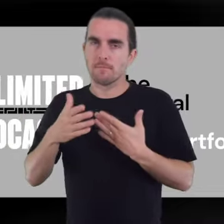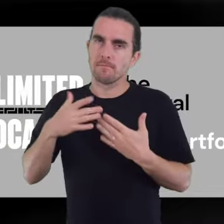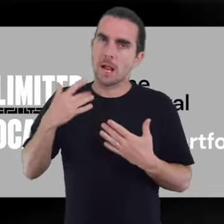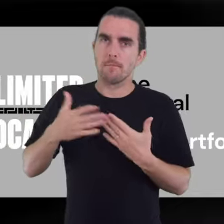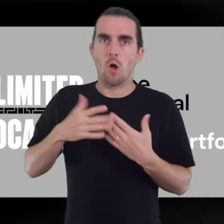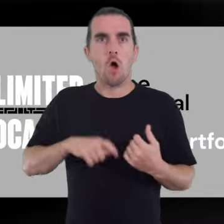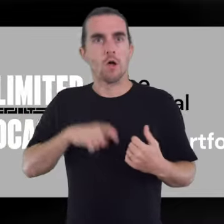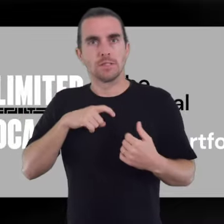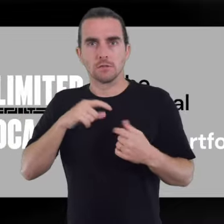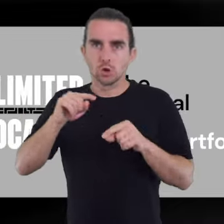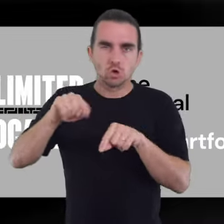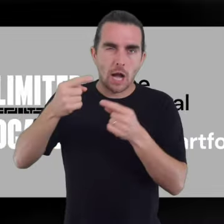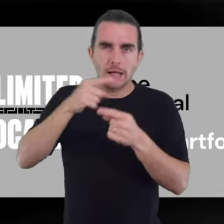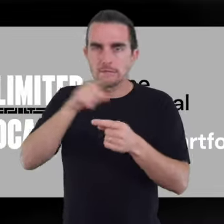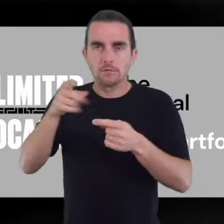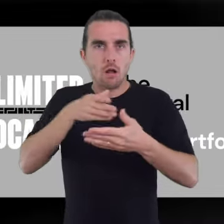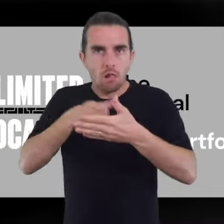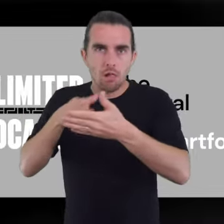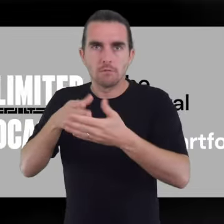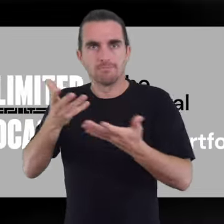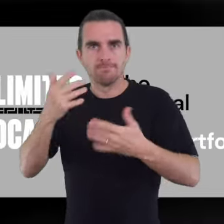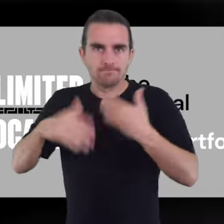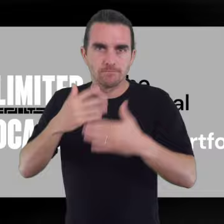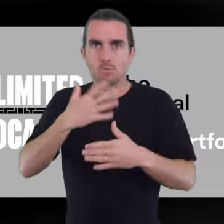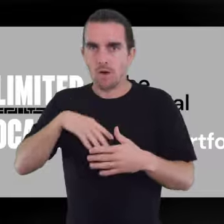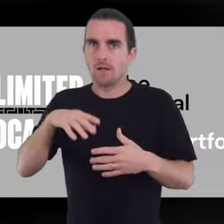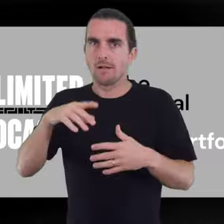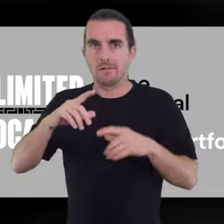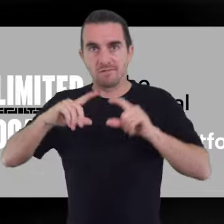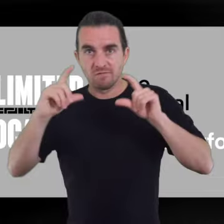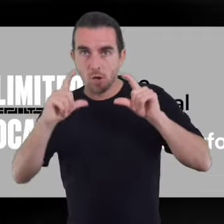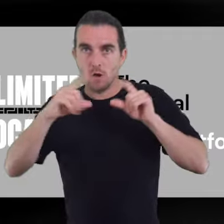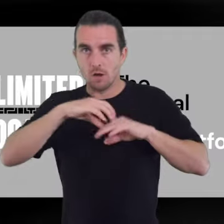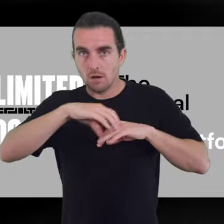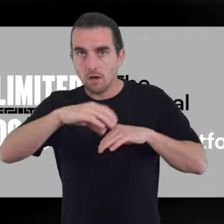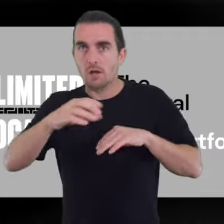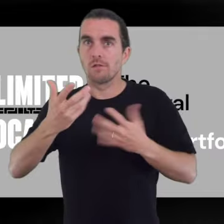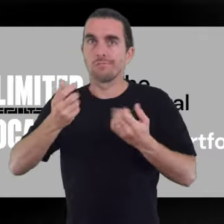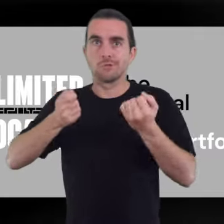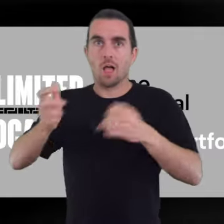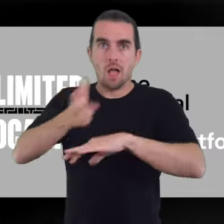about challenging these barriers, of you know, taking a photo of a pavement being blocked by a car, and feeling, okay,